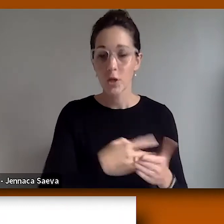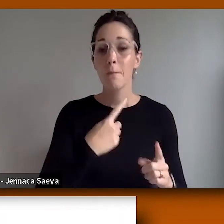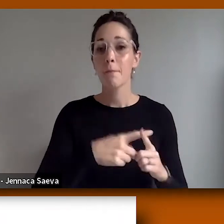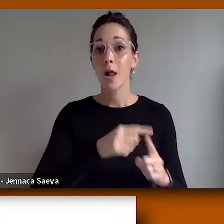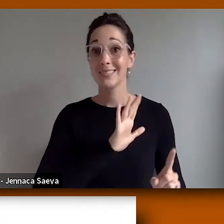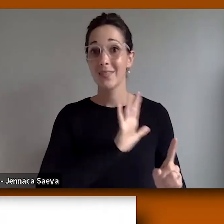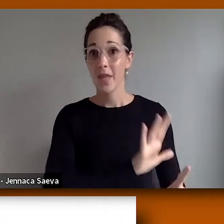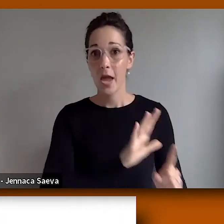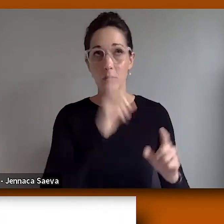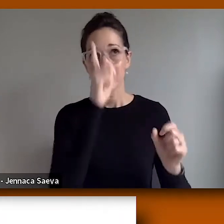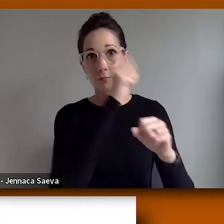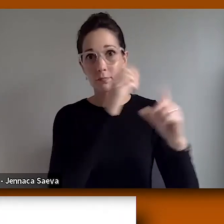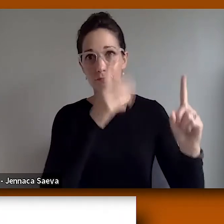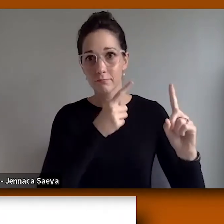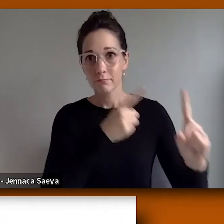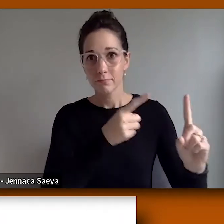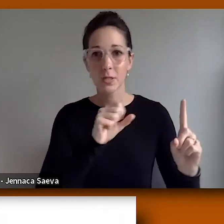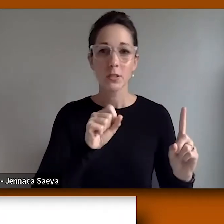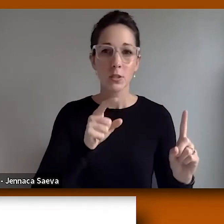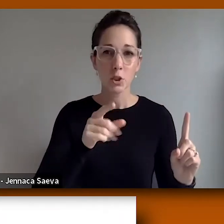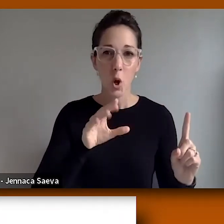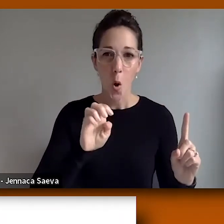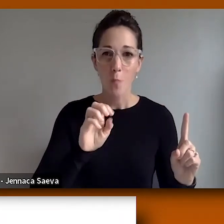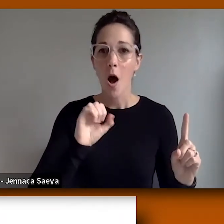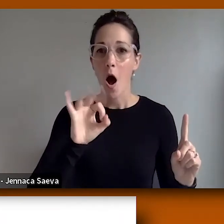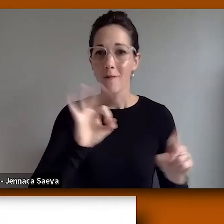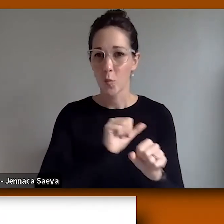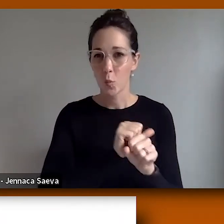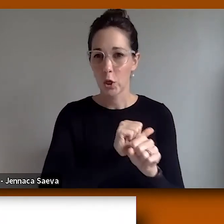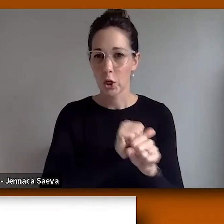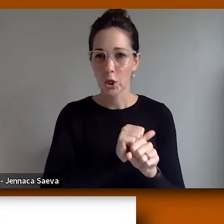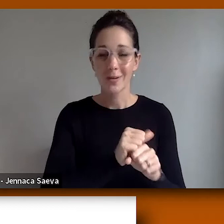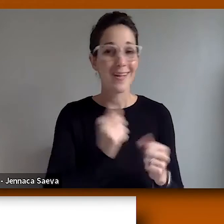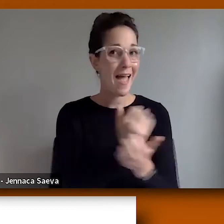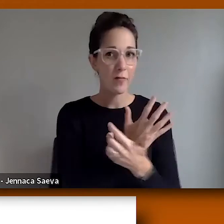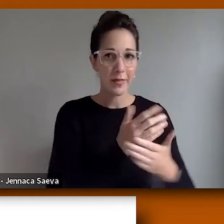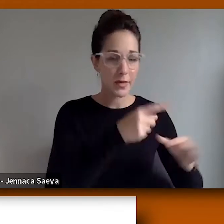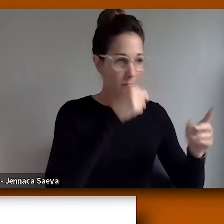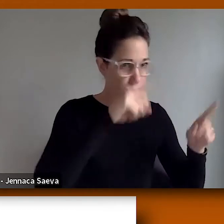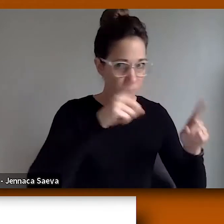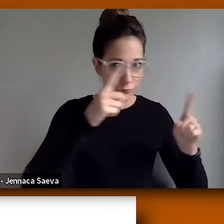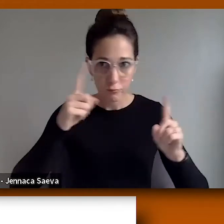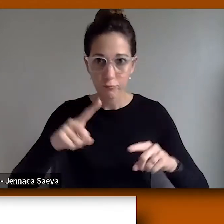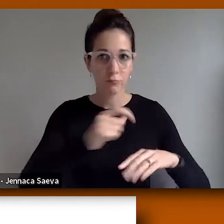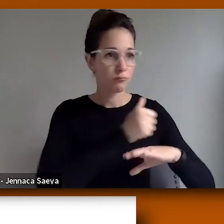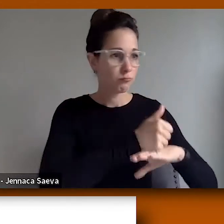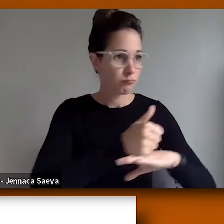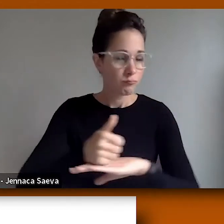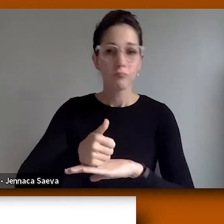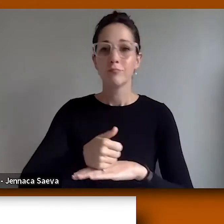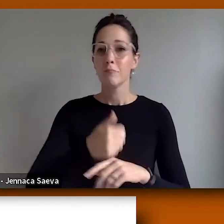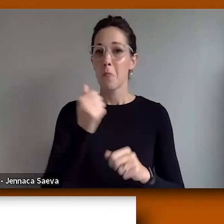That way, there's a contract set in place so that everyone knows what their roles and responsibilities are in terms of completing